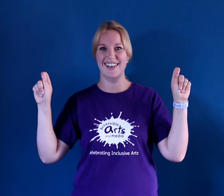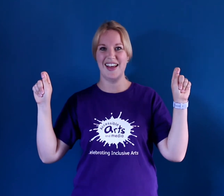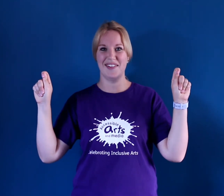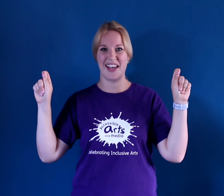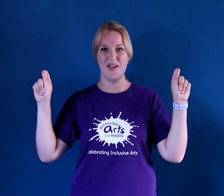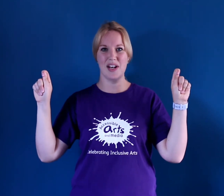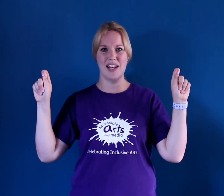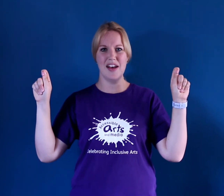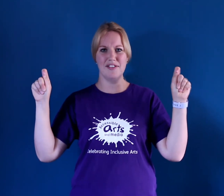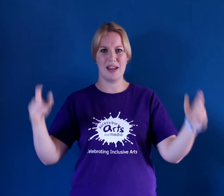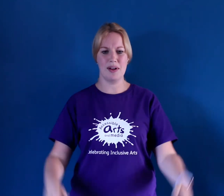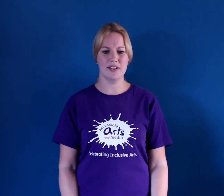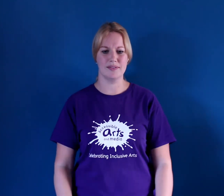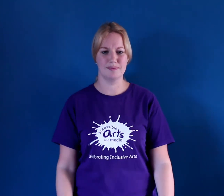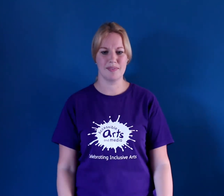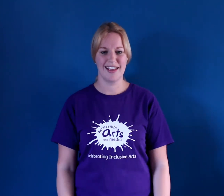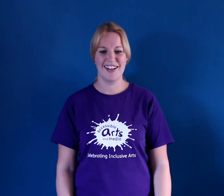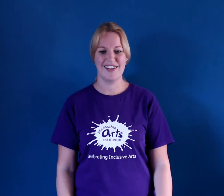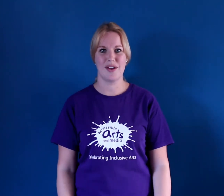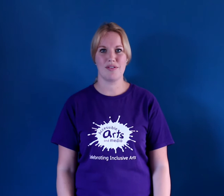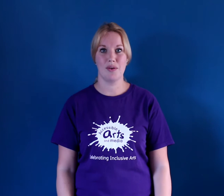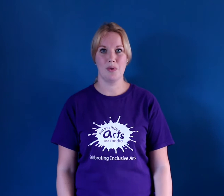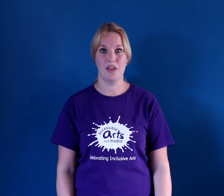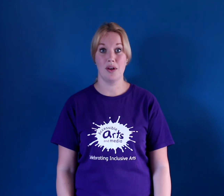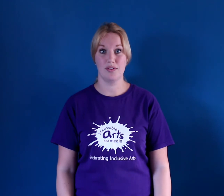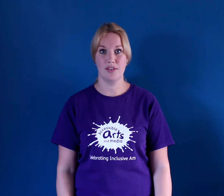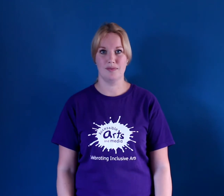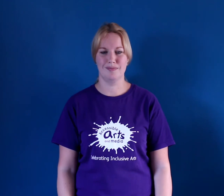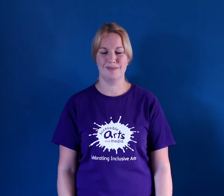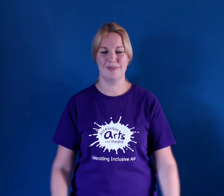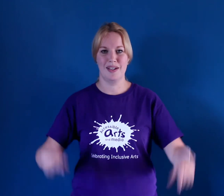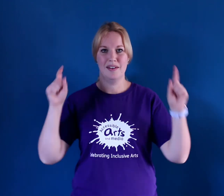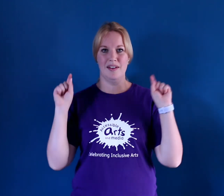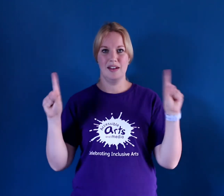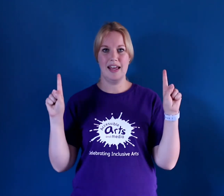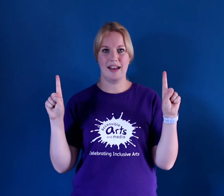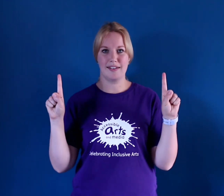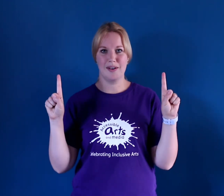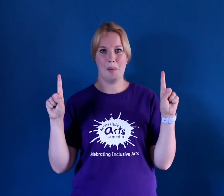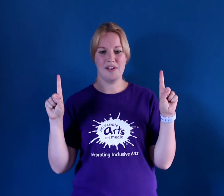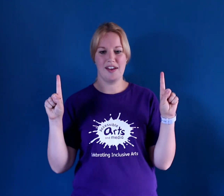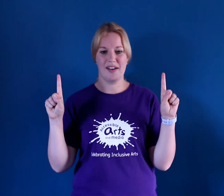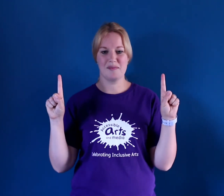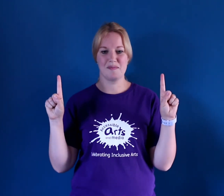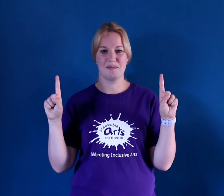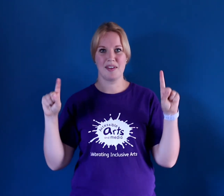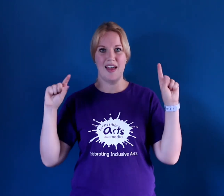There we go, lovely, well done. Let’s go through those four. Index, or pointy finger,